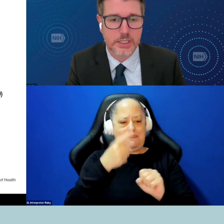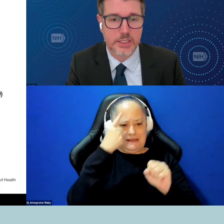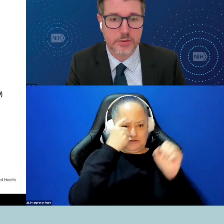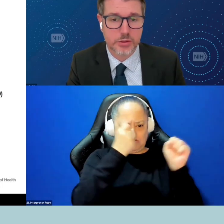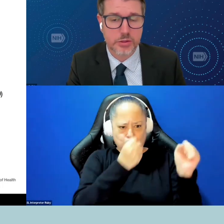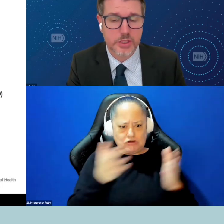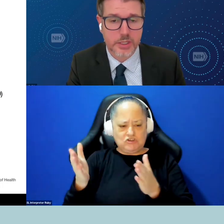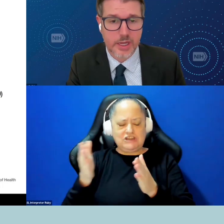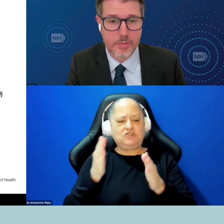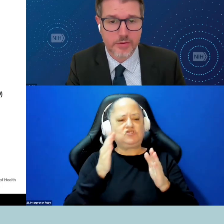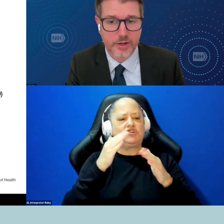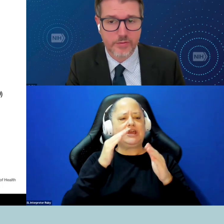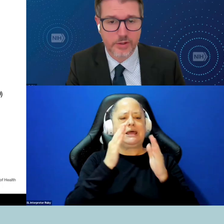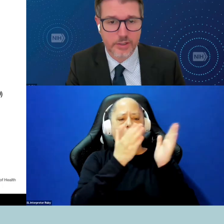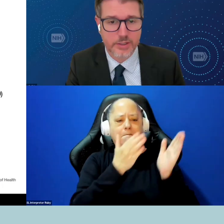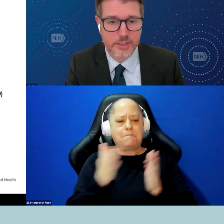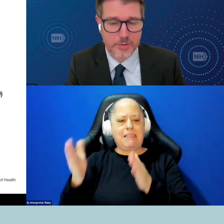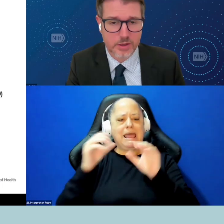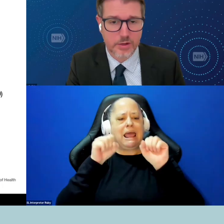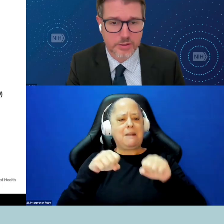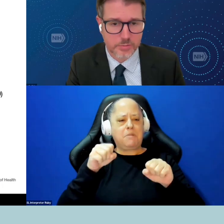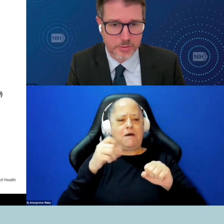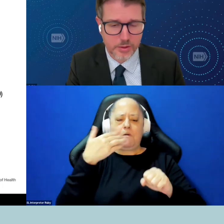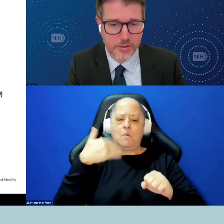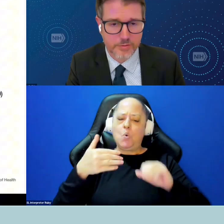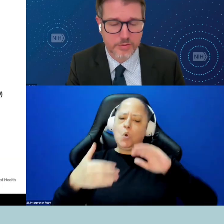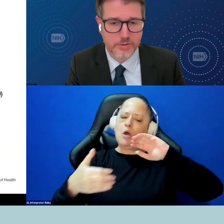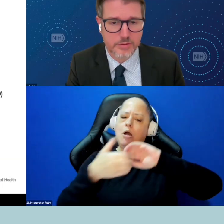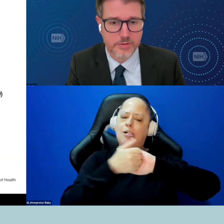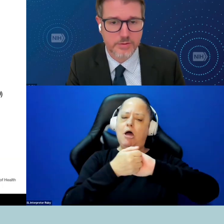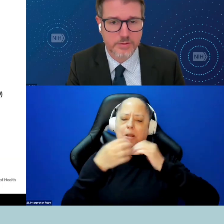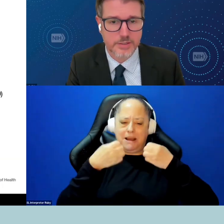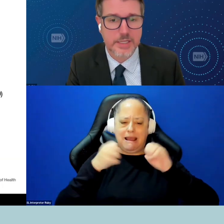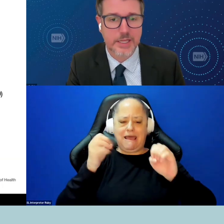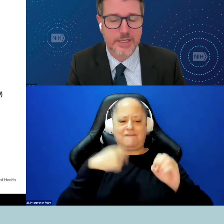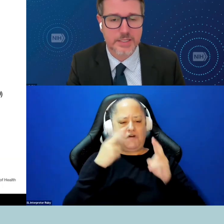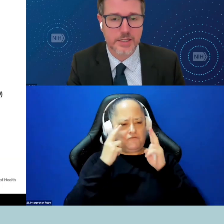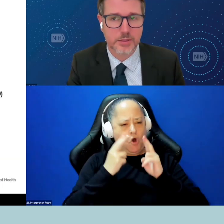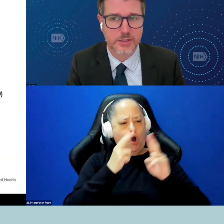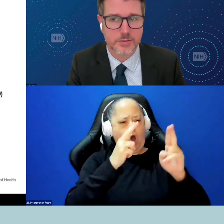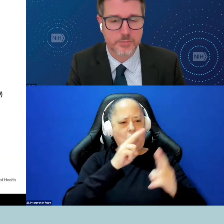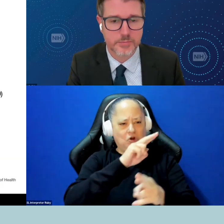It was truly a collaborative effort that I was honored to be a part of. And last slide, please.